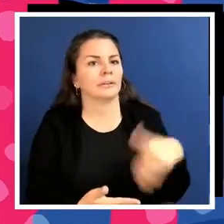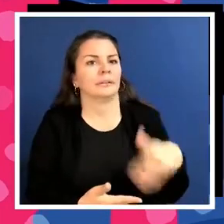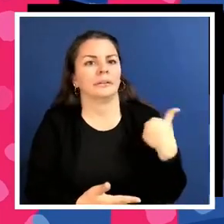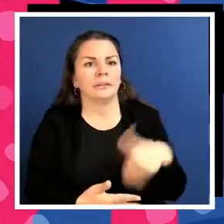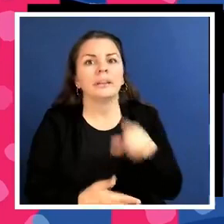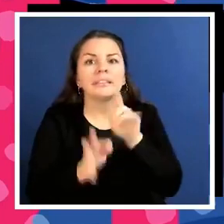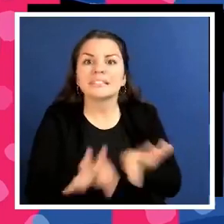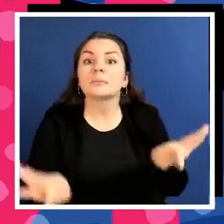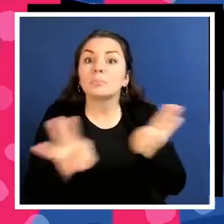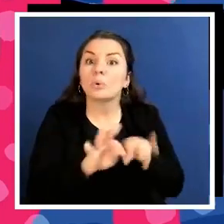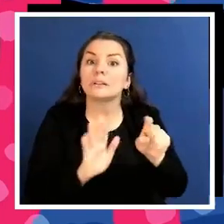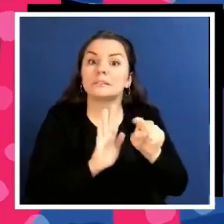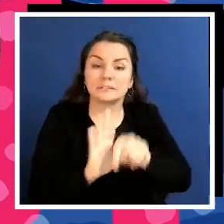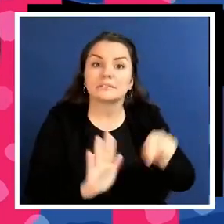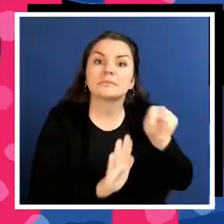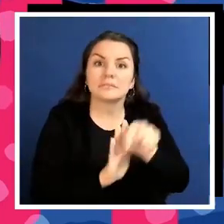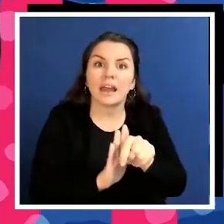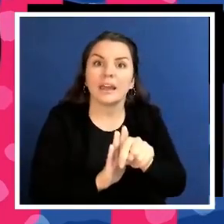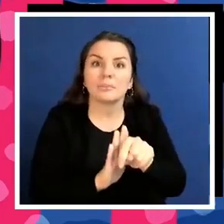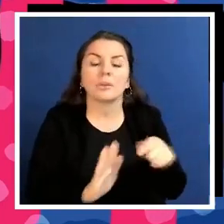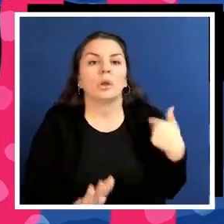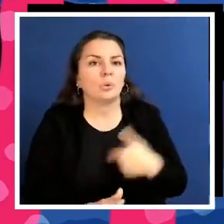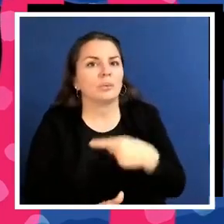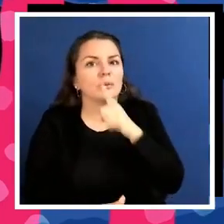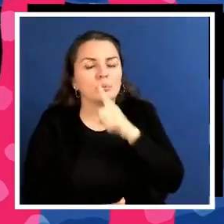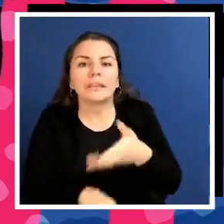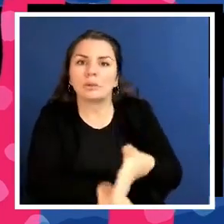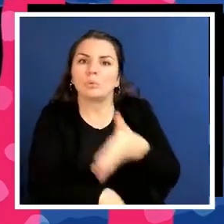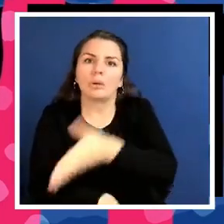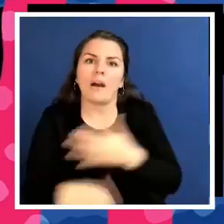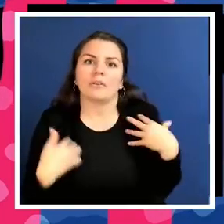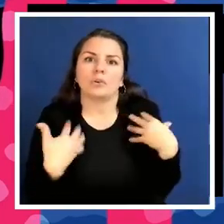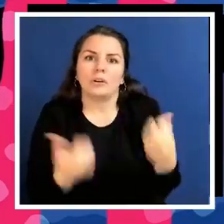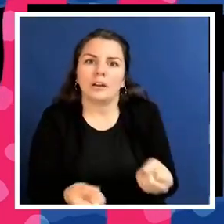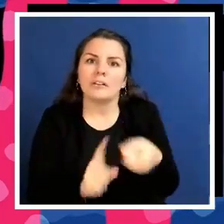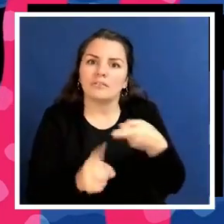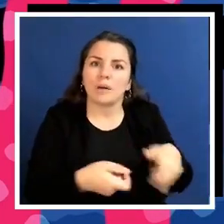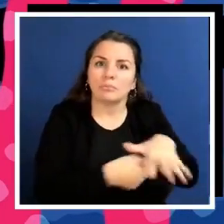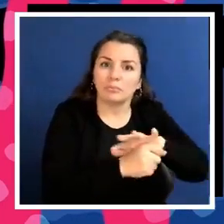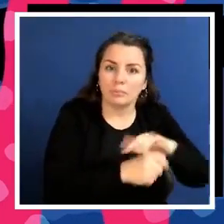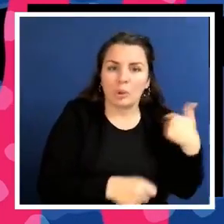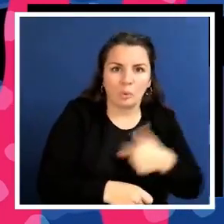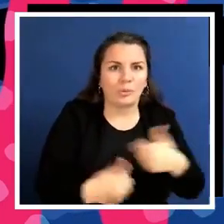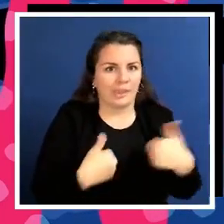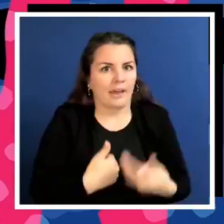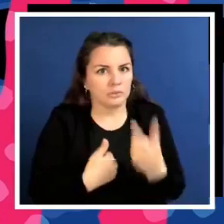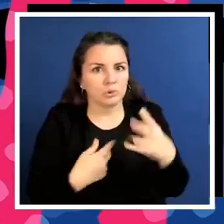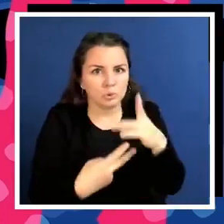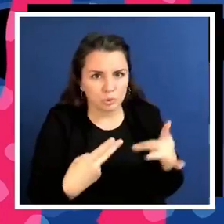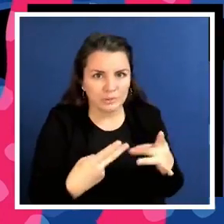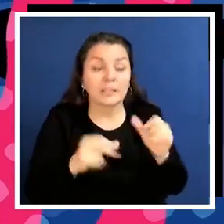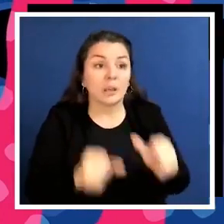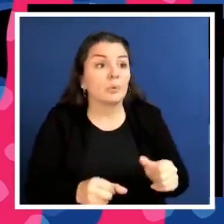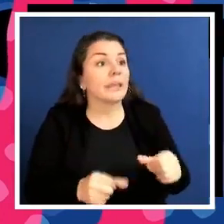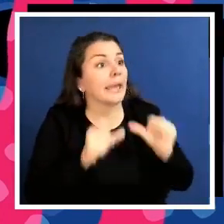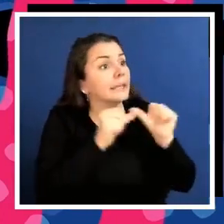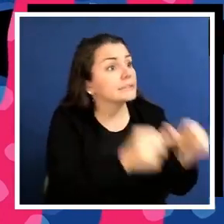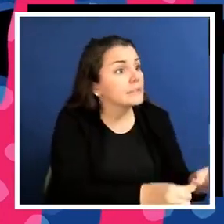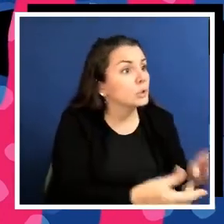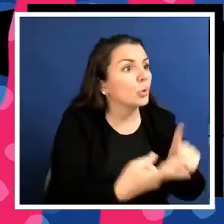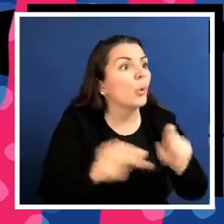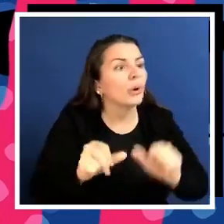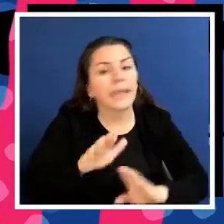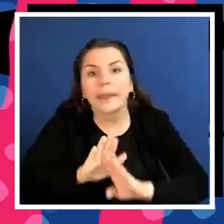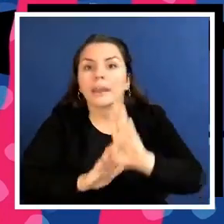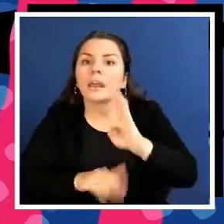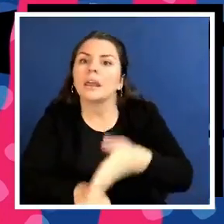PROJECTED TO CUT CHILD POVERTY